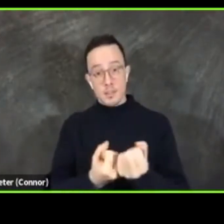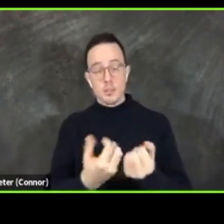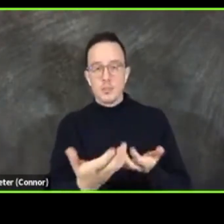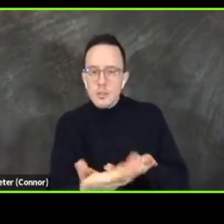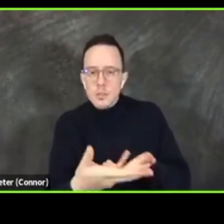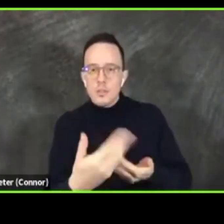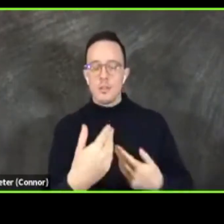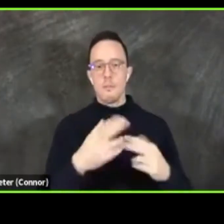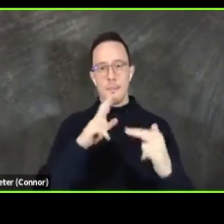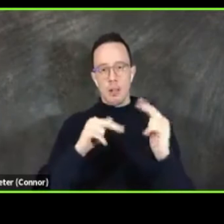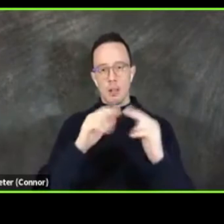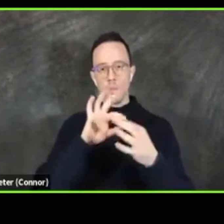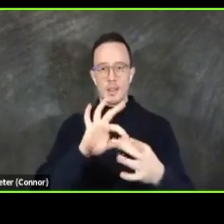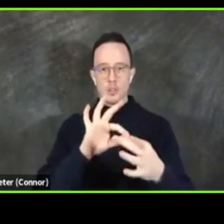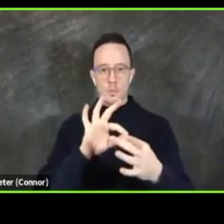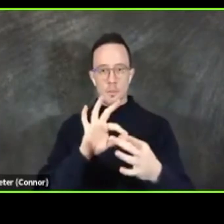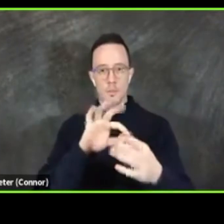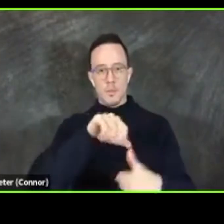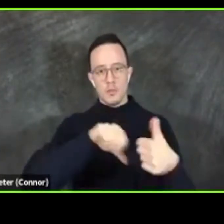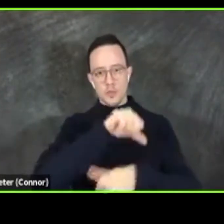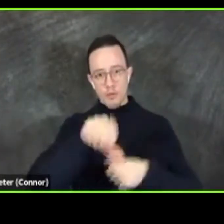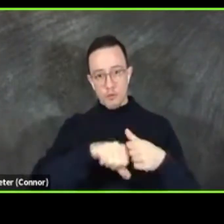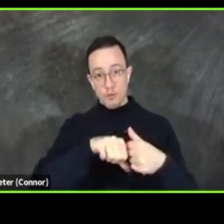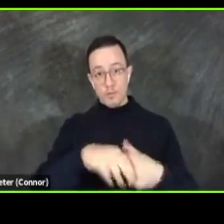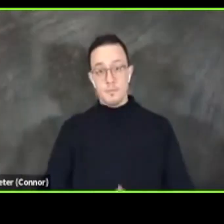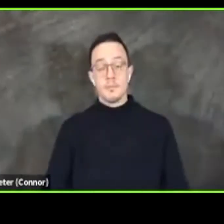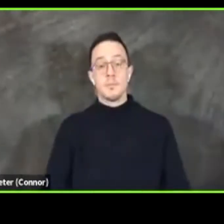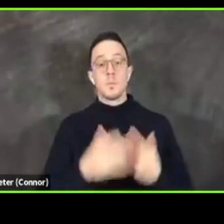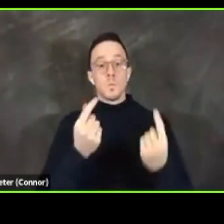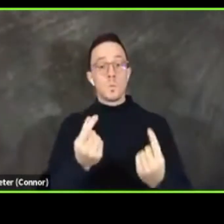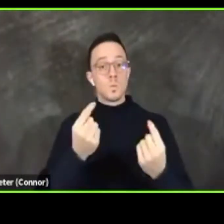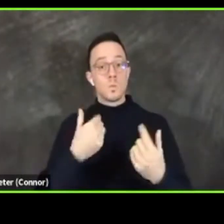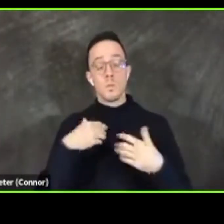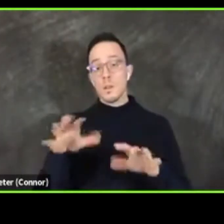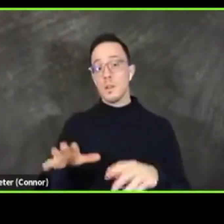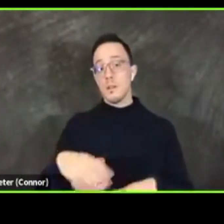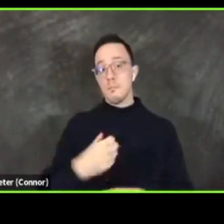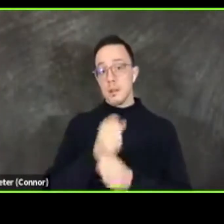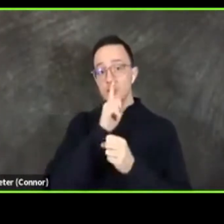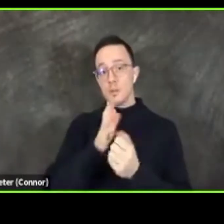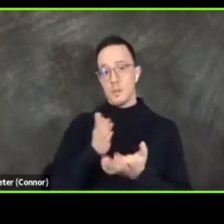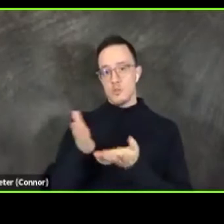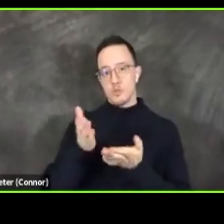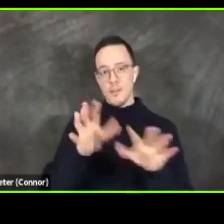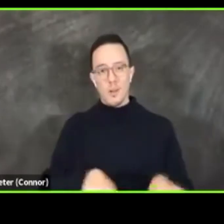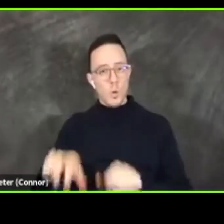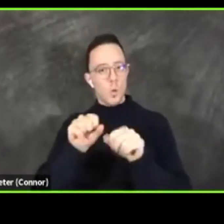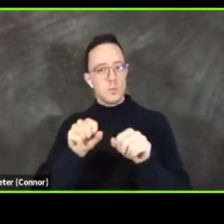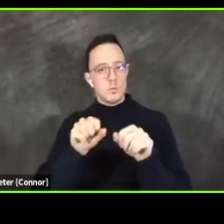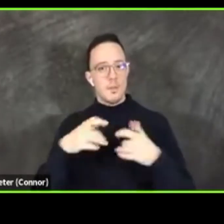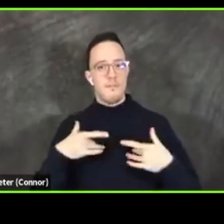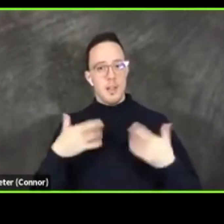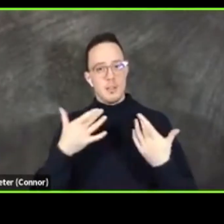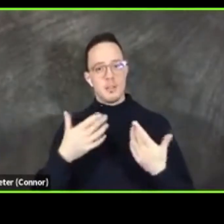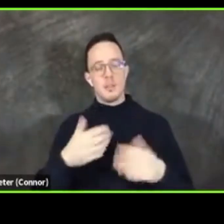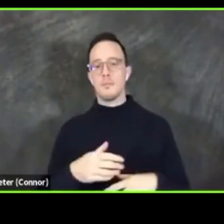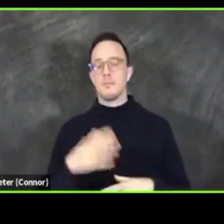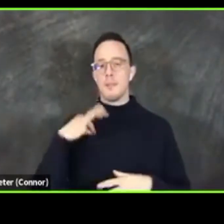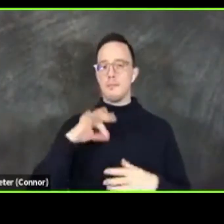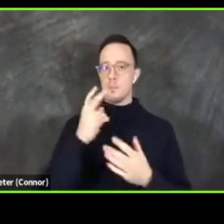OF THE LAND ON WHICH WE WORK, HOST EVENTS AND SERVE OUR CONSTITUENTS. THAT PROCESS HAS JUST BEGUN THROUGH